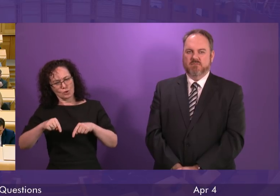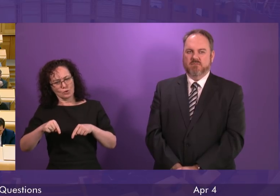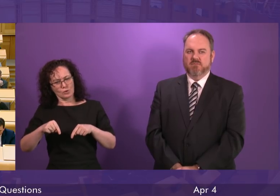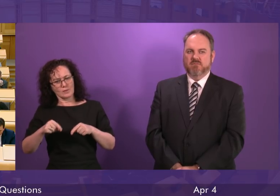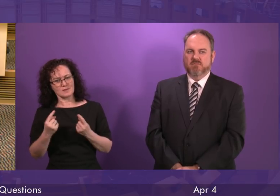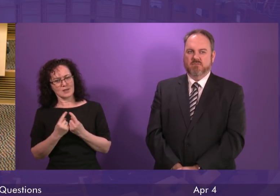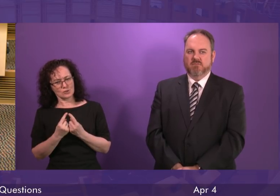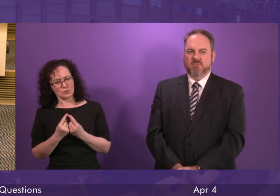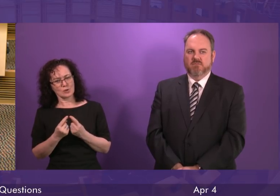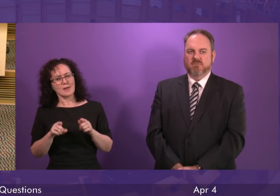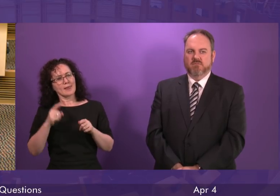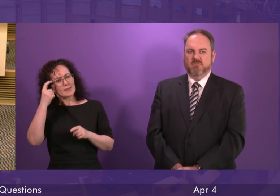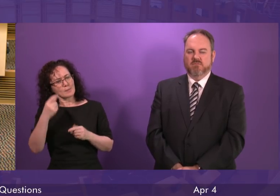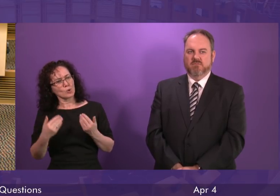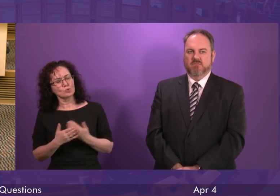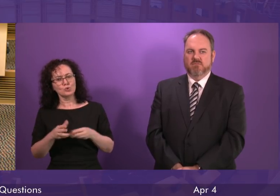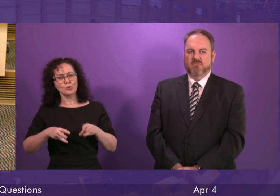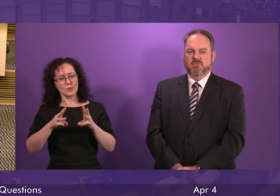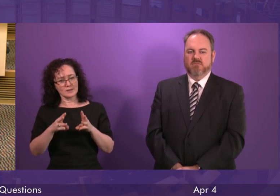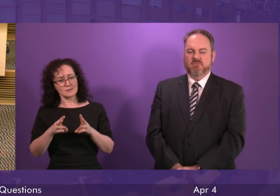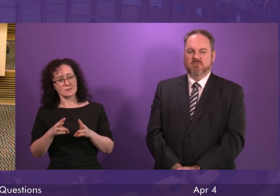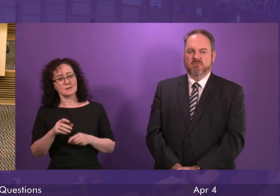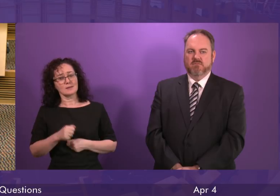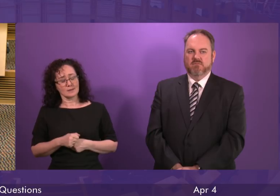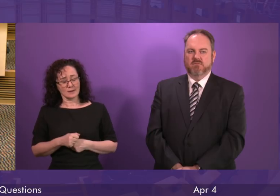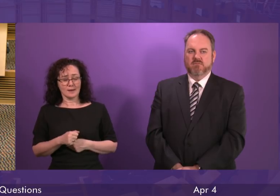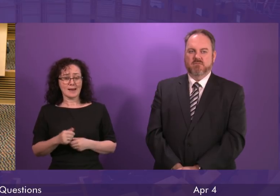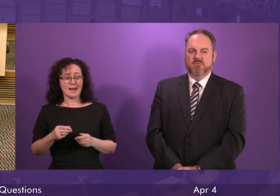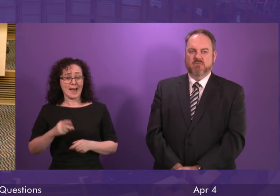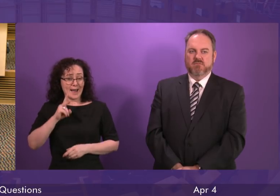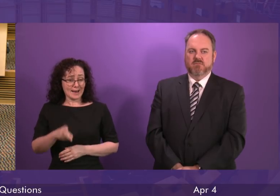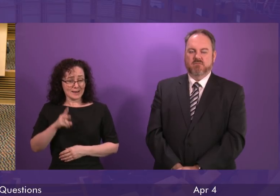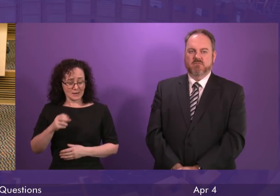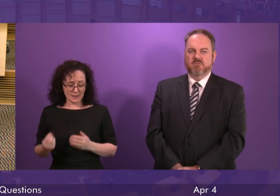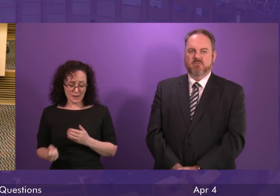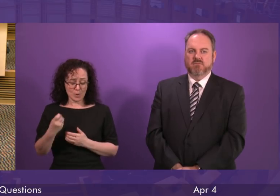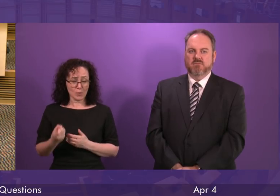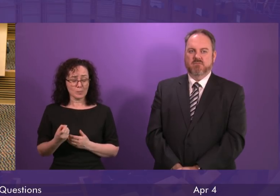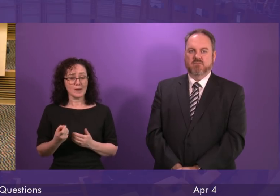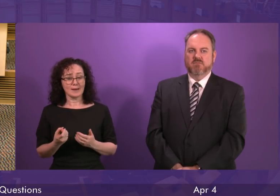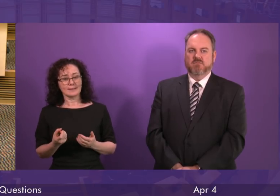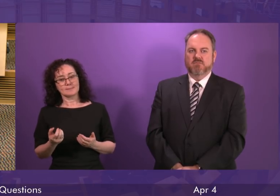The issue of safe consumption facilities is raised regularly in this chamber. The Tories,